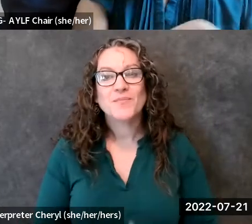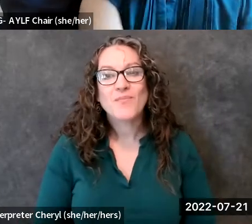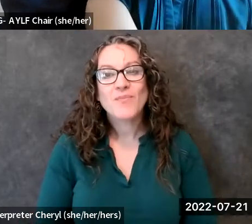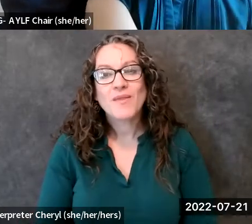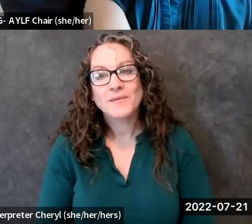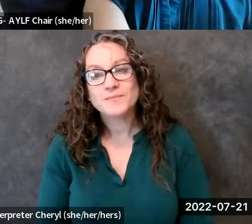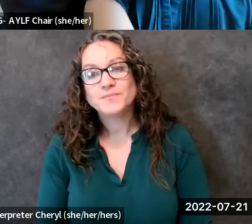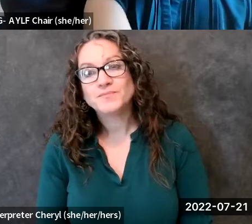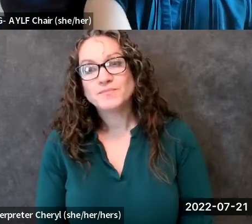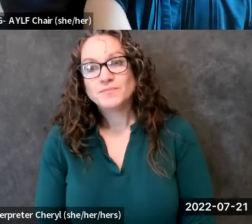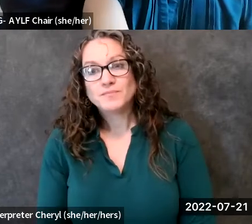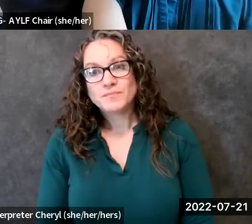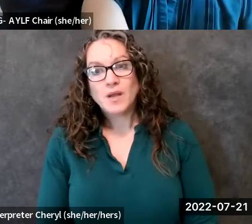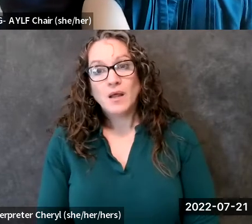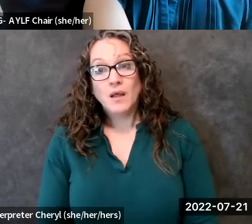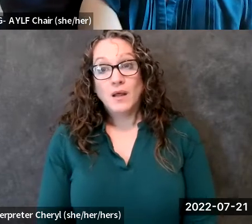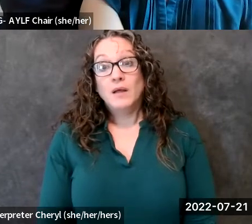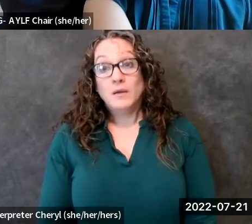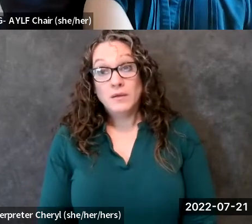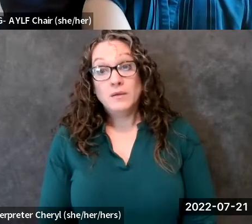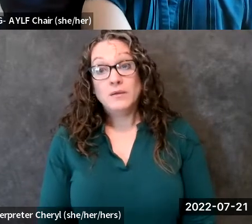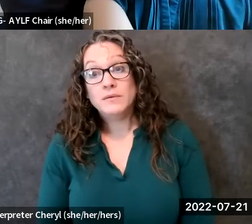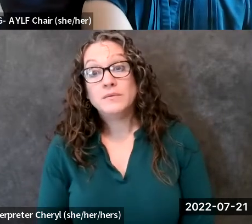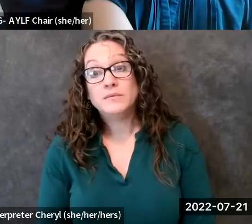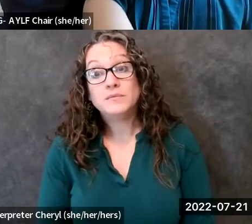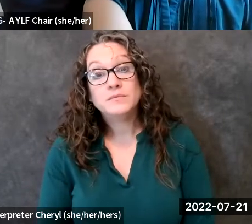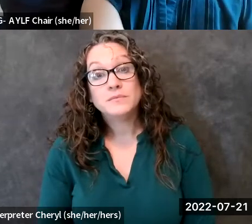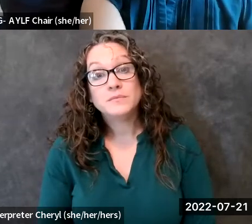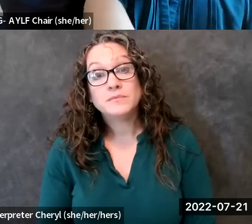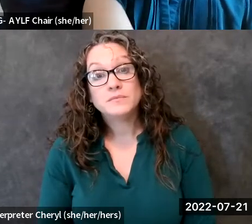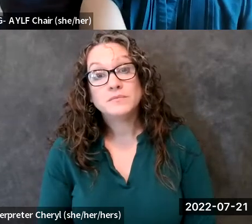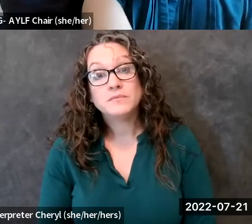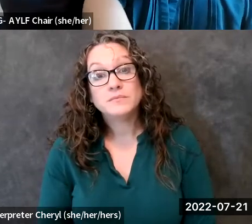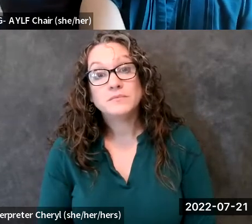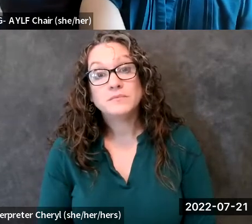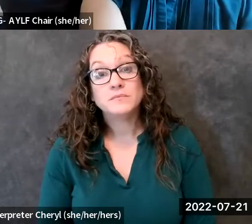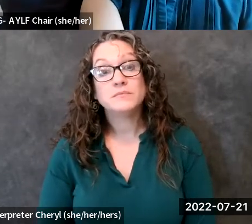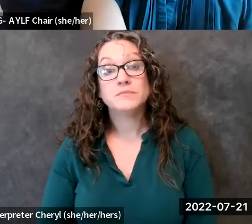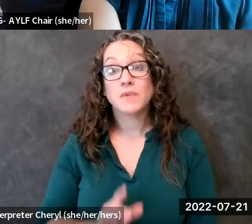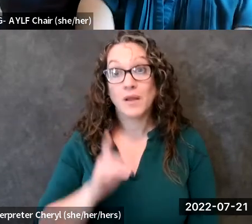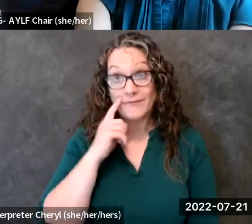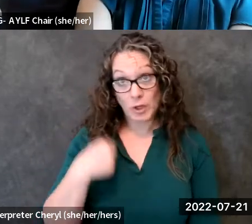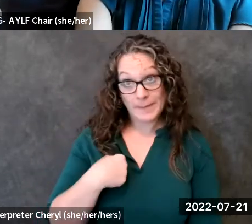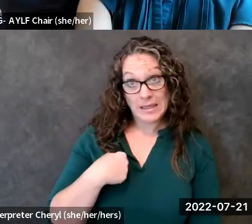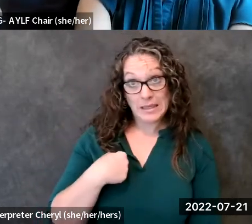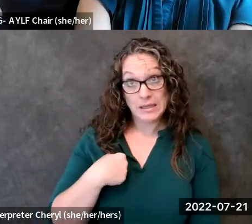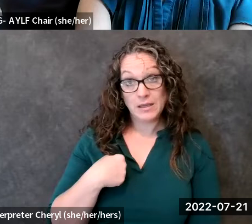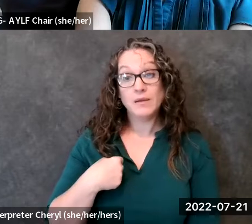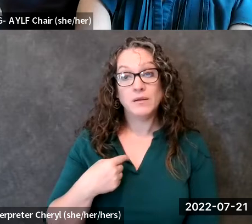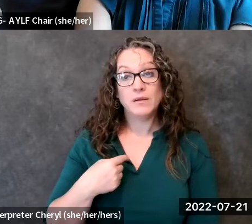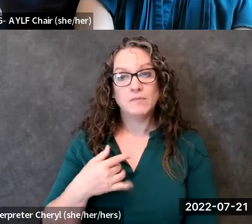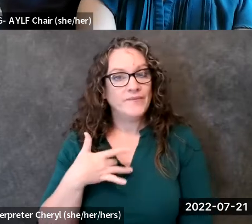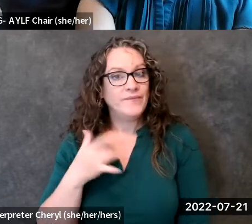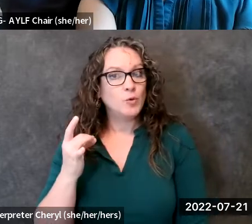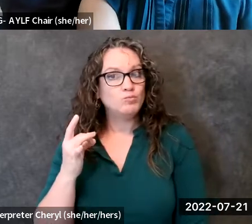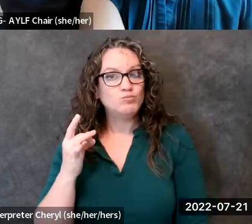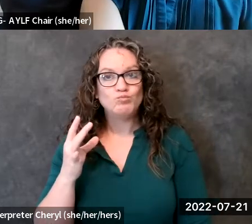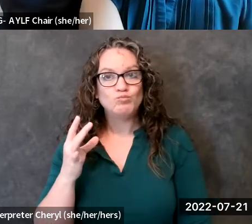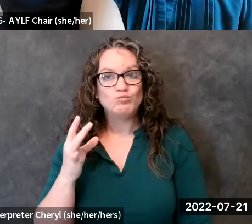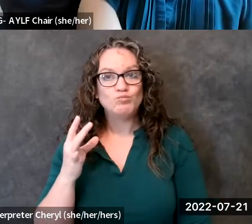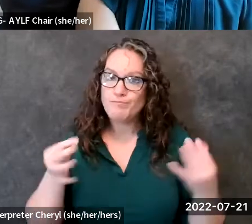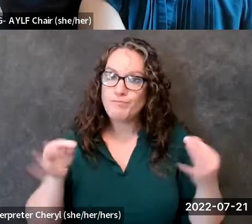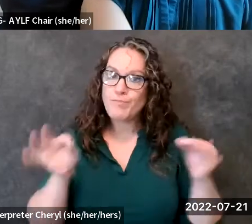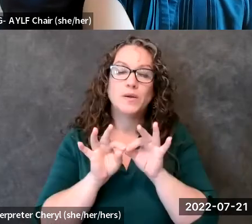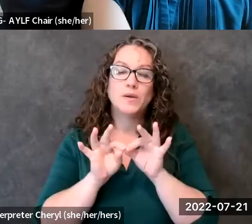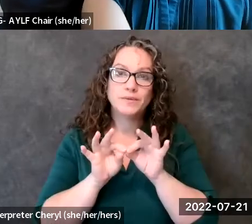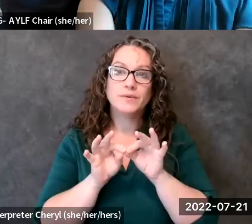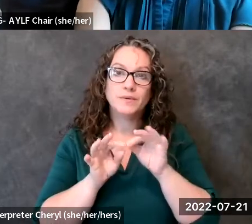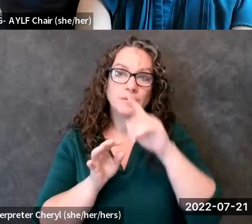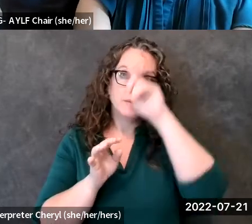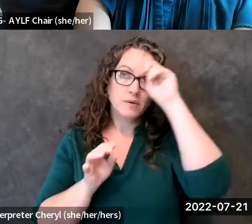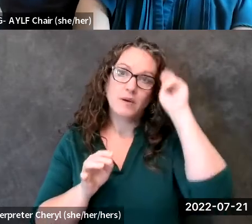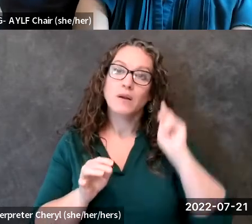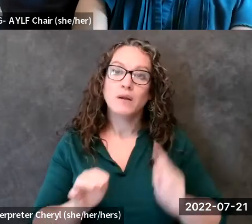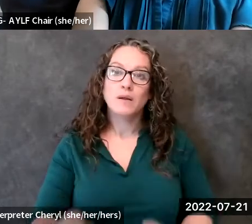um for me i believe that it is it's it's very important um that we um you know continue on